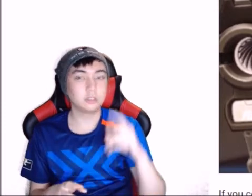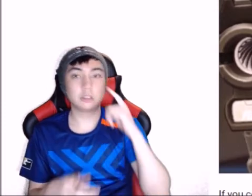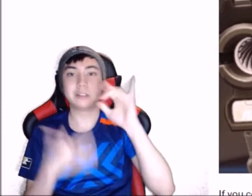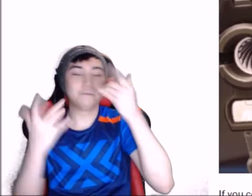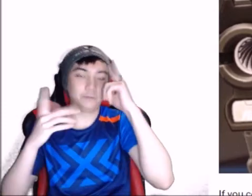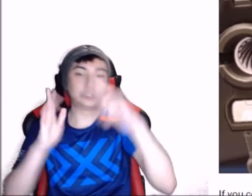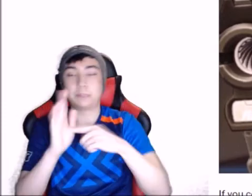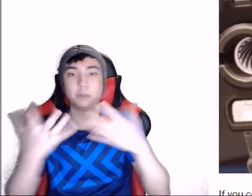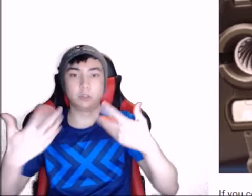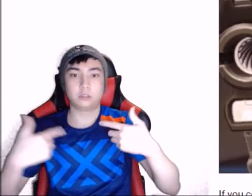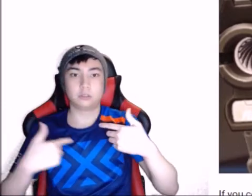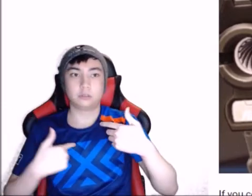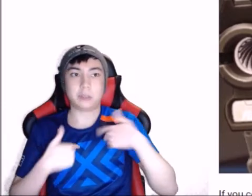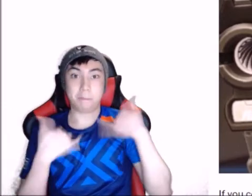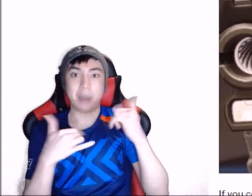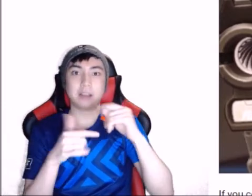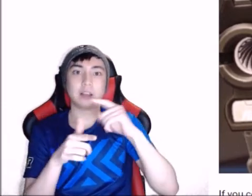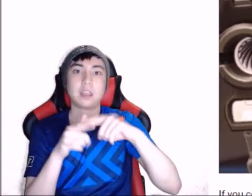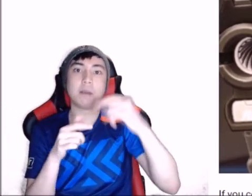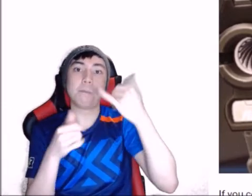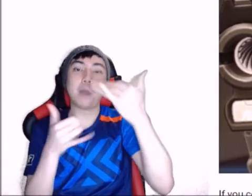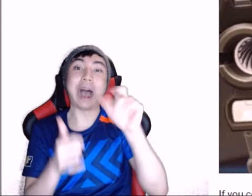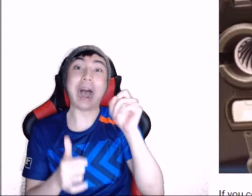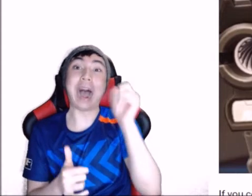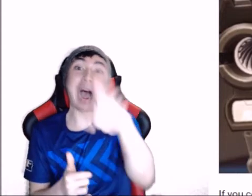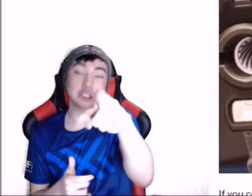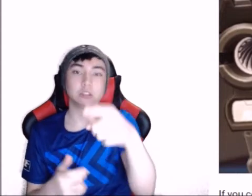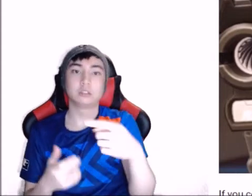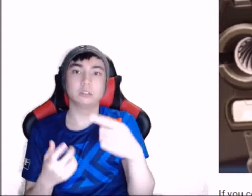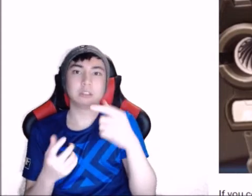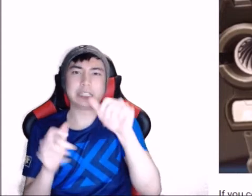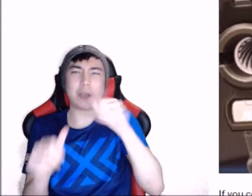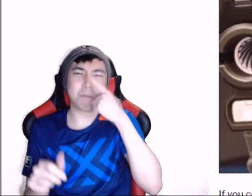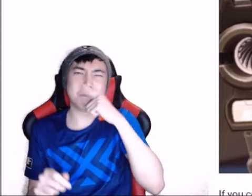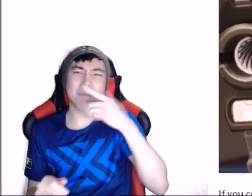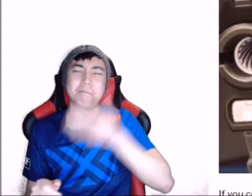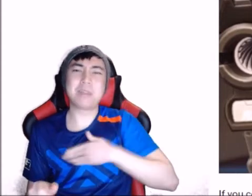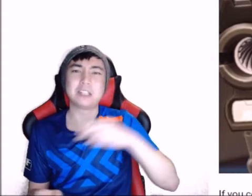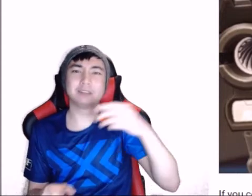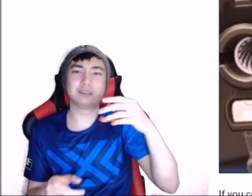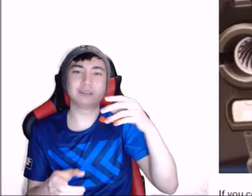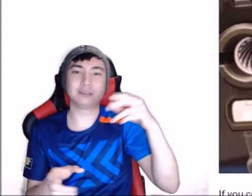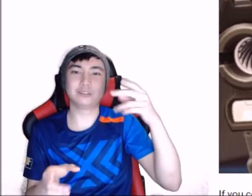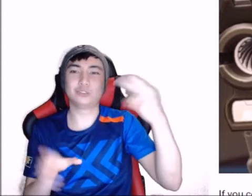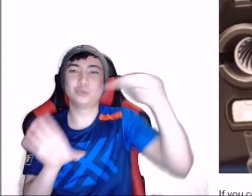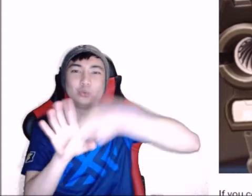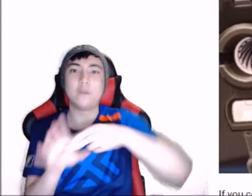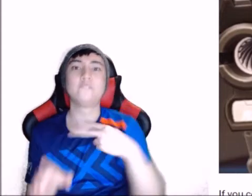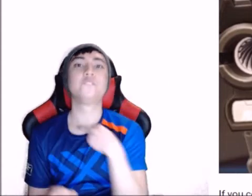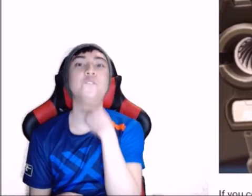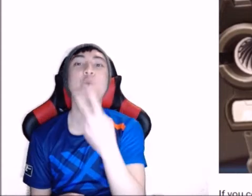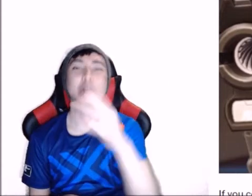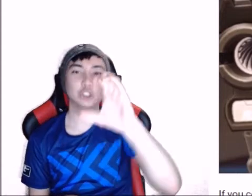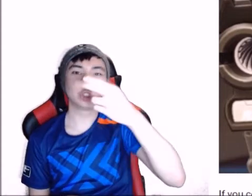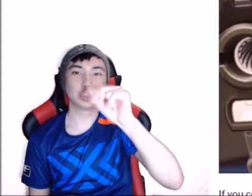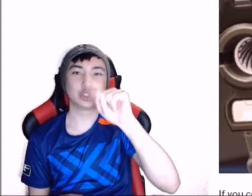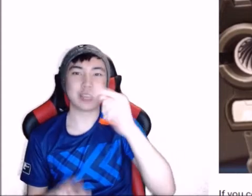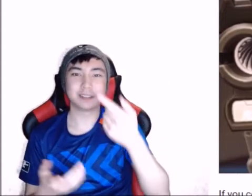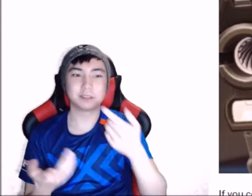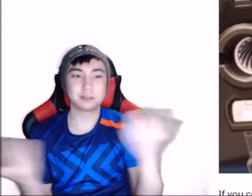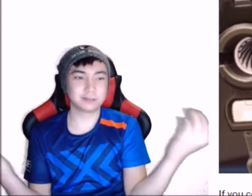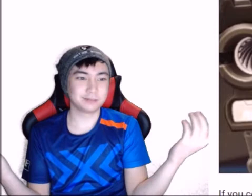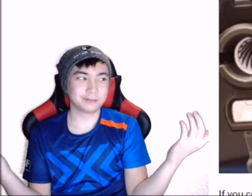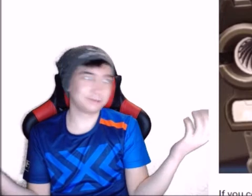When you play Overwatch pubs, are other players insistent on using voice comms?